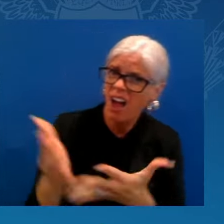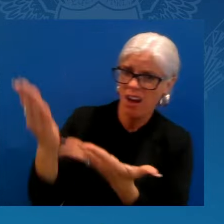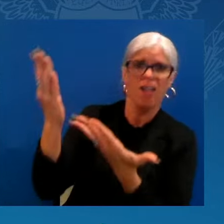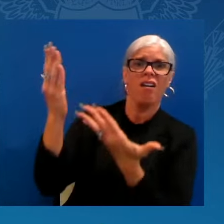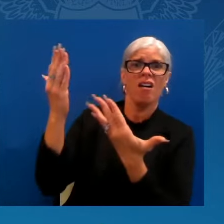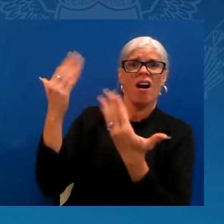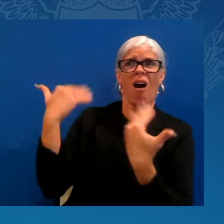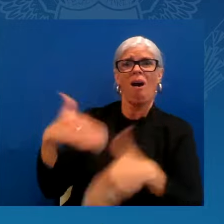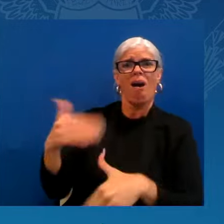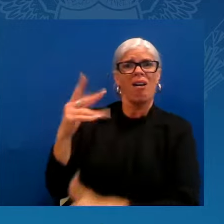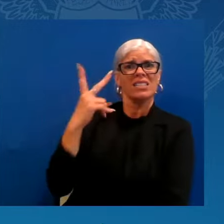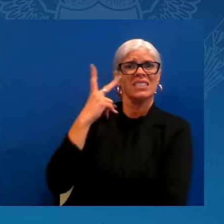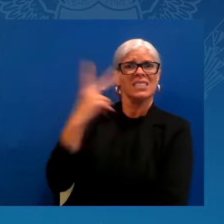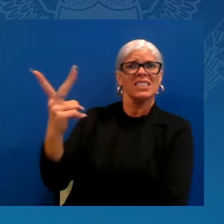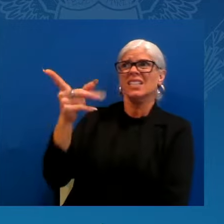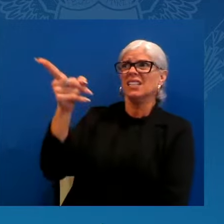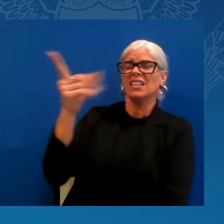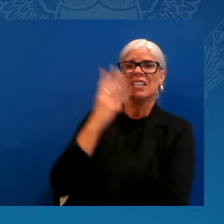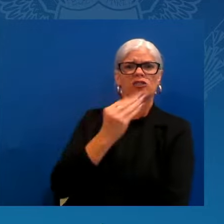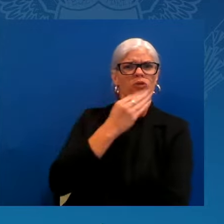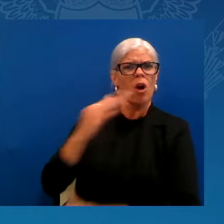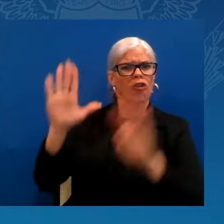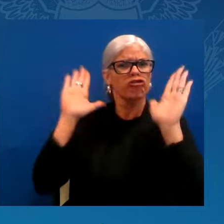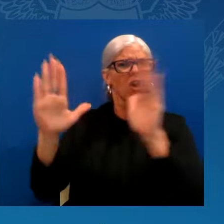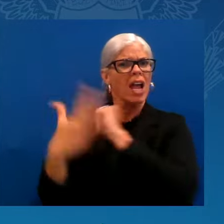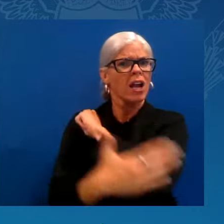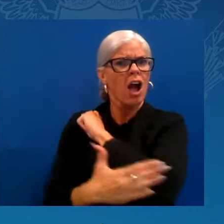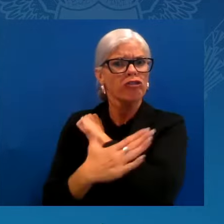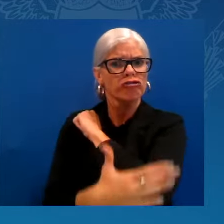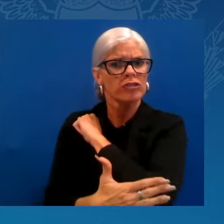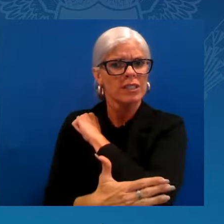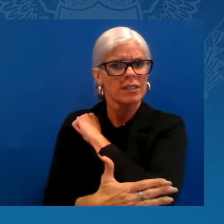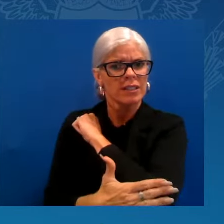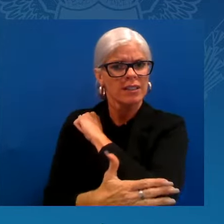on ingenuity, creativity, and determination.